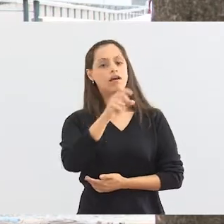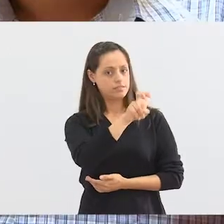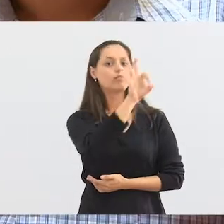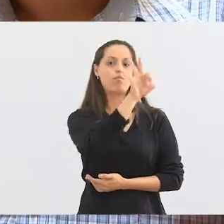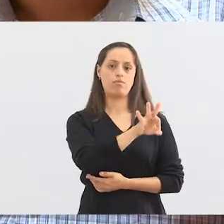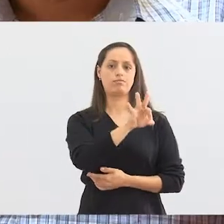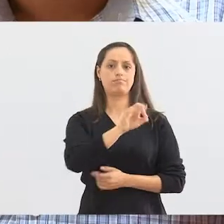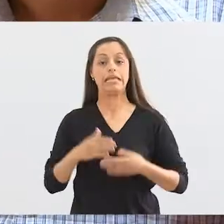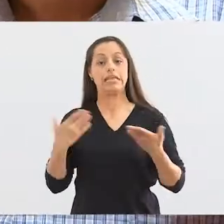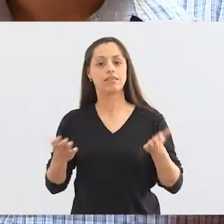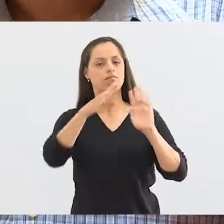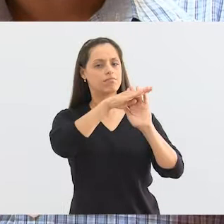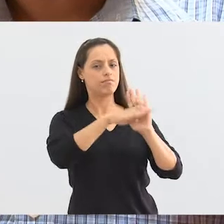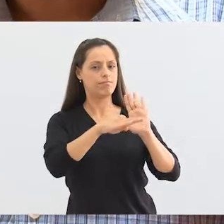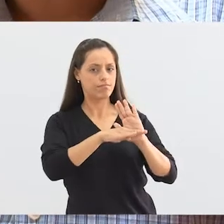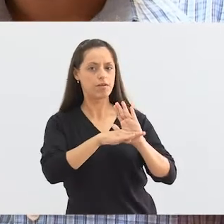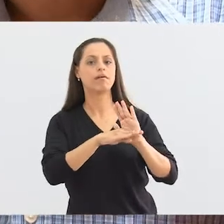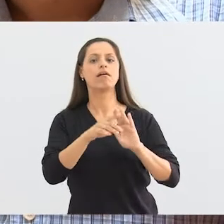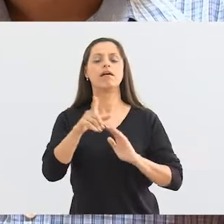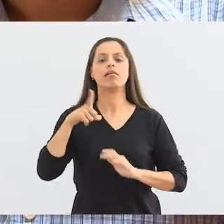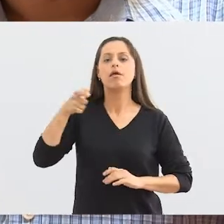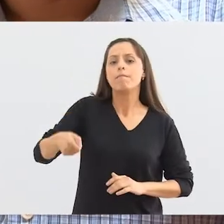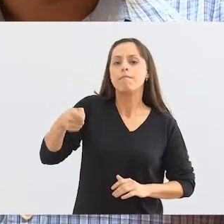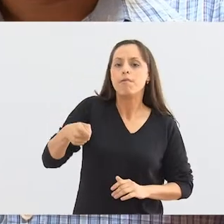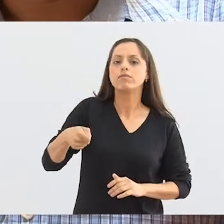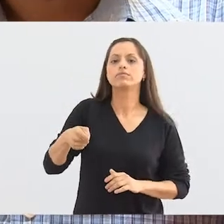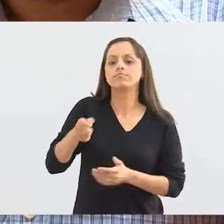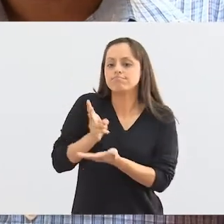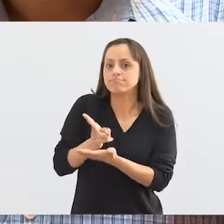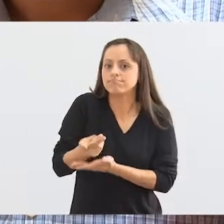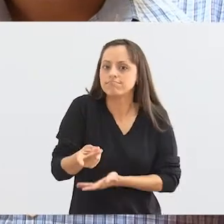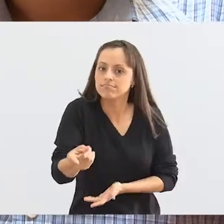The reservation of vacancies here is progressive.